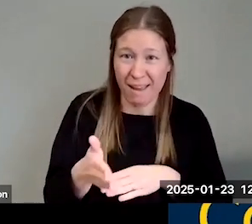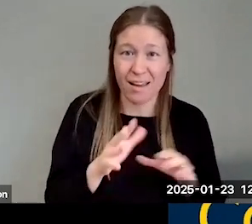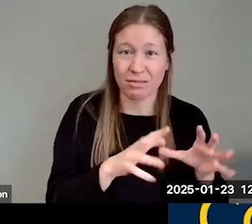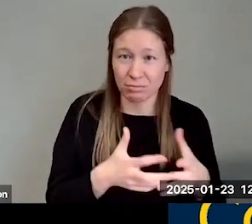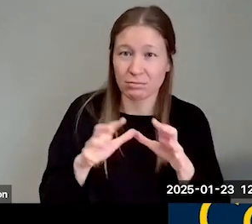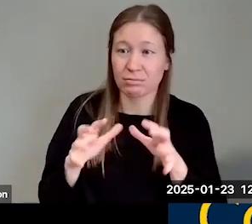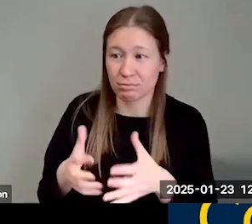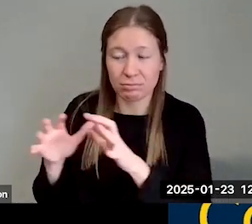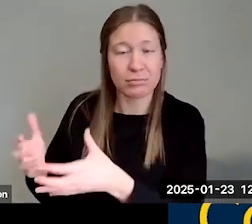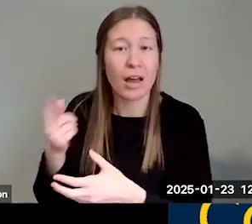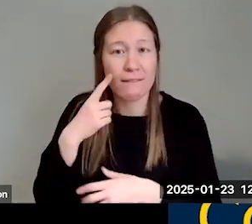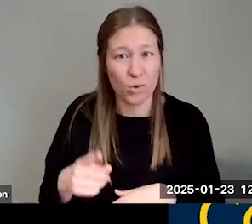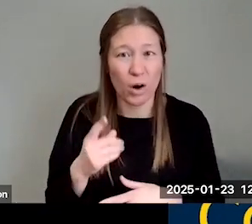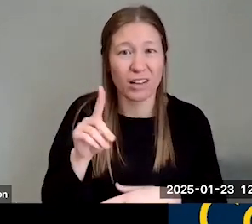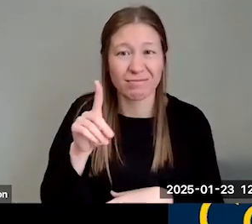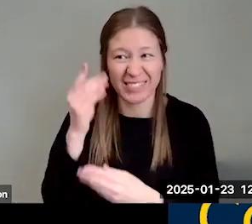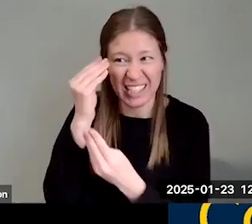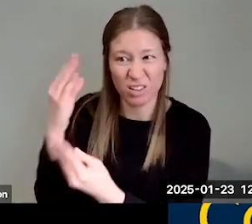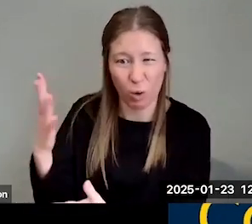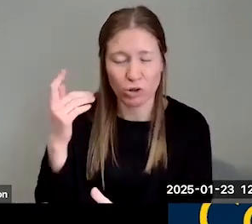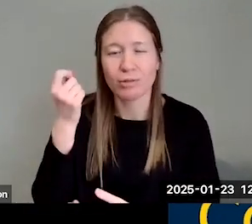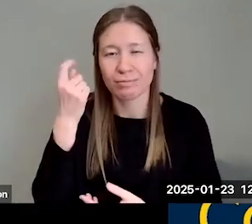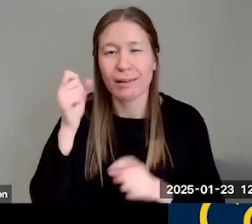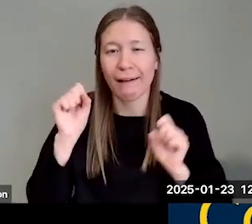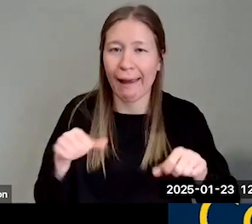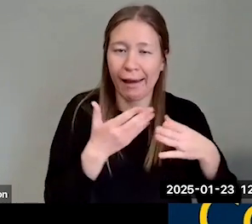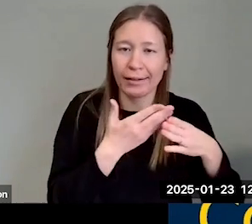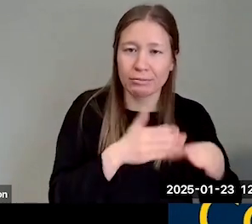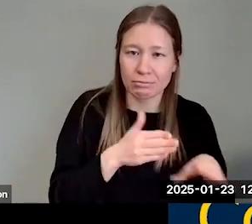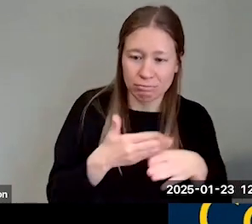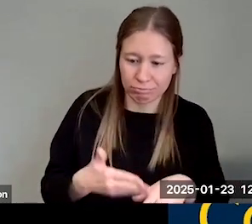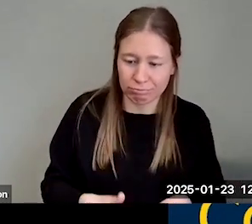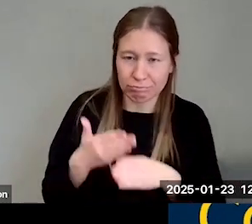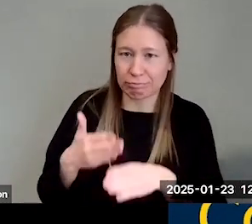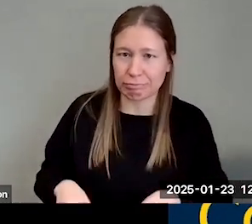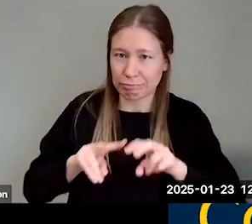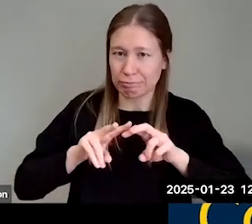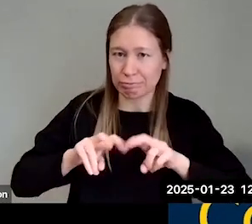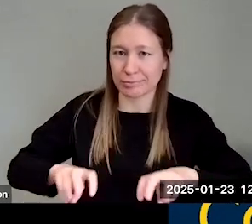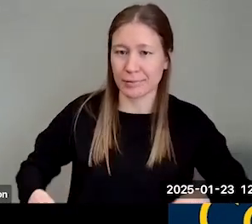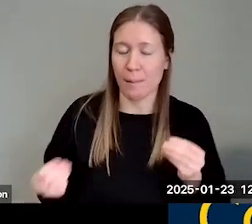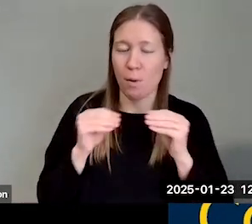but they can be kind of broken down a bit further. Within each of these buckets are a few different options